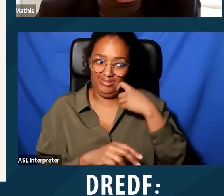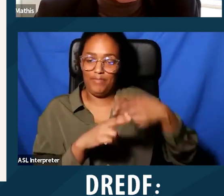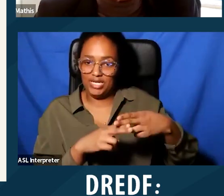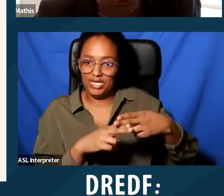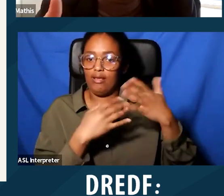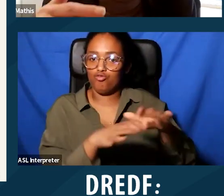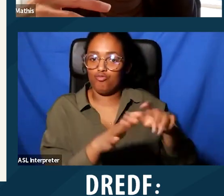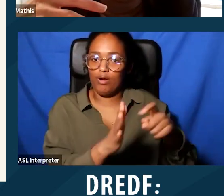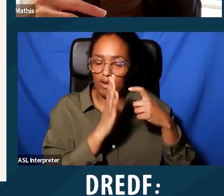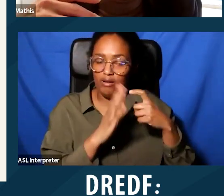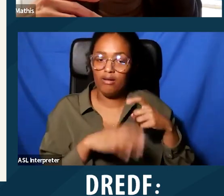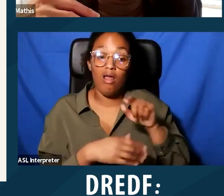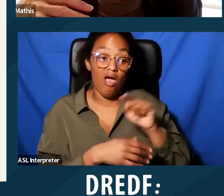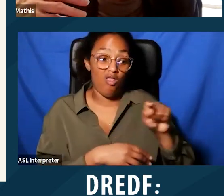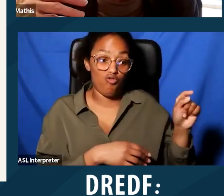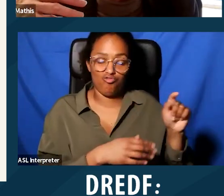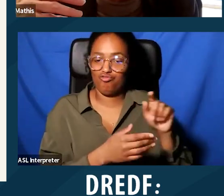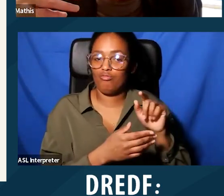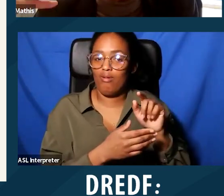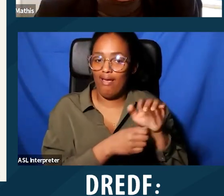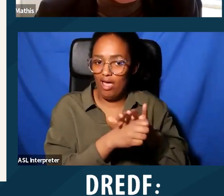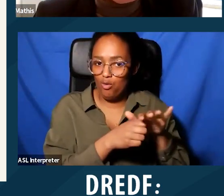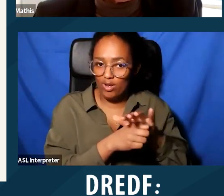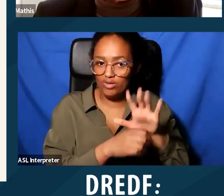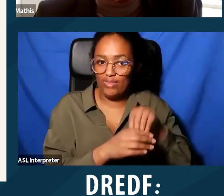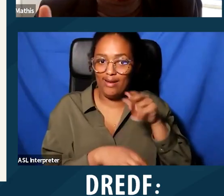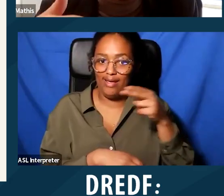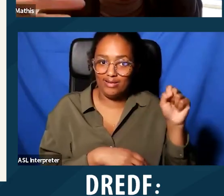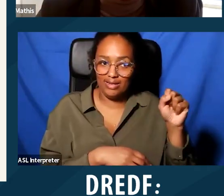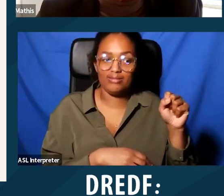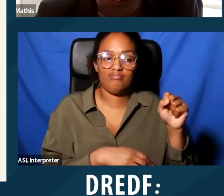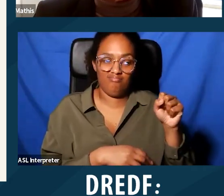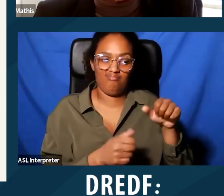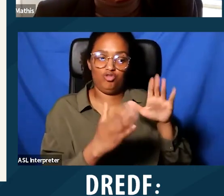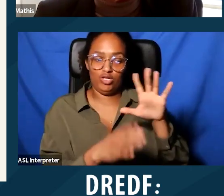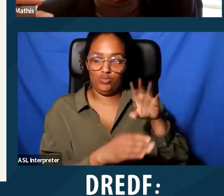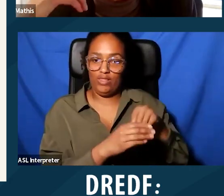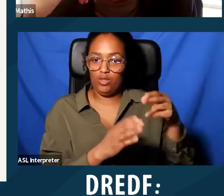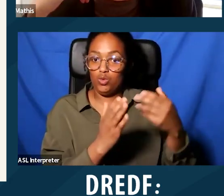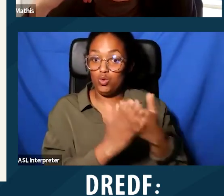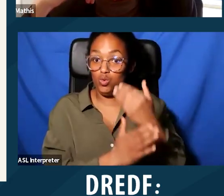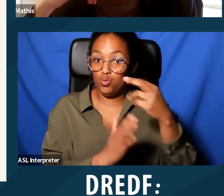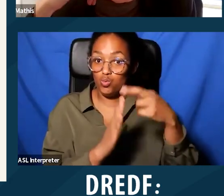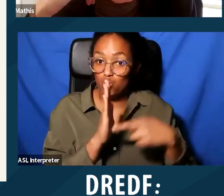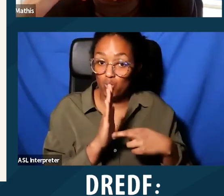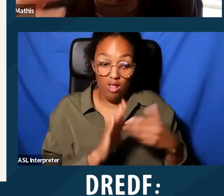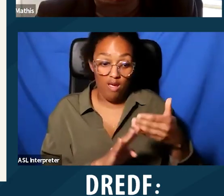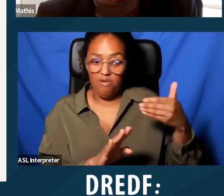integration mandate there were a number of other areas that the HHS, the new rule,